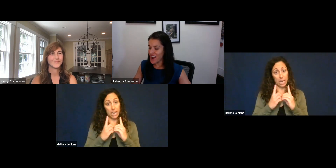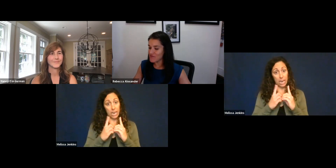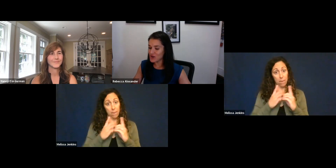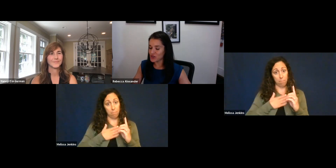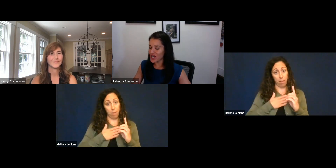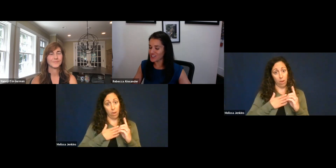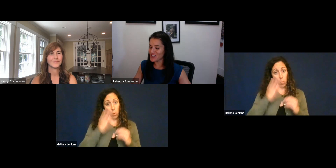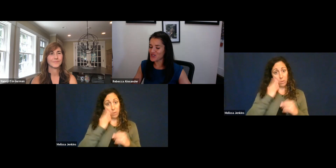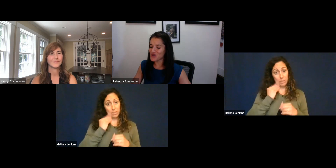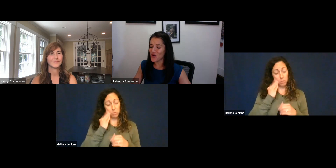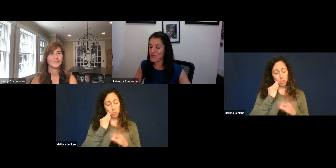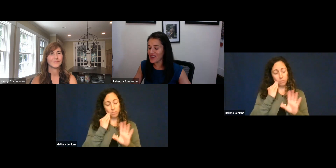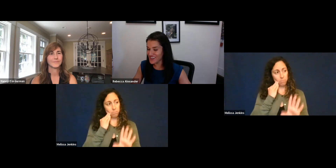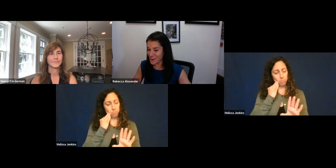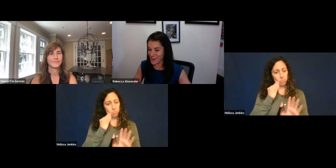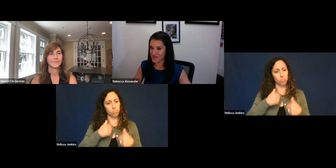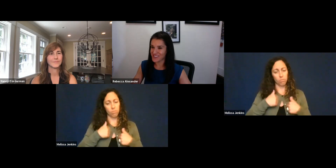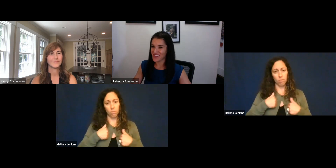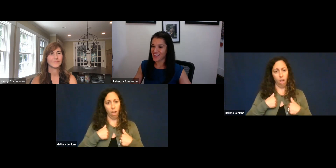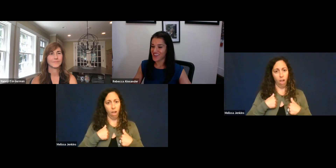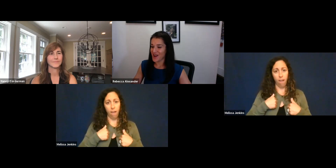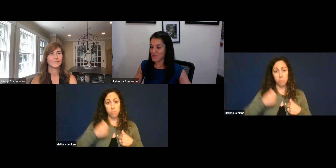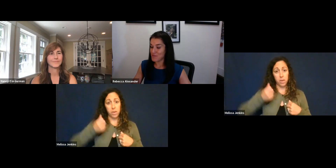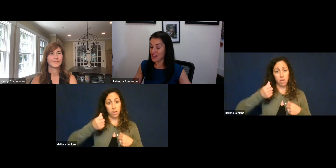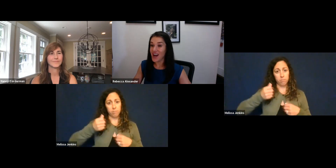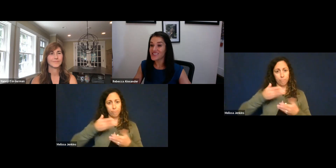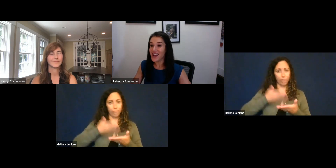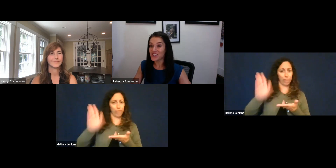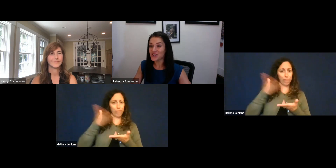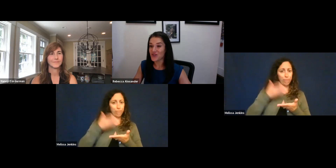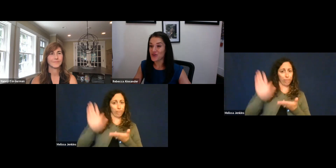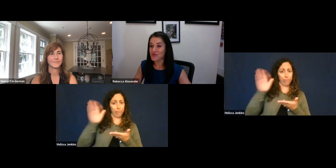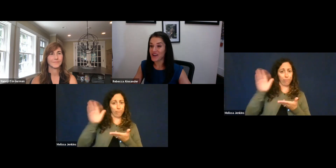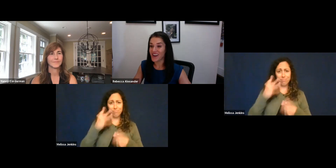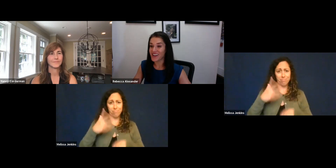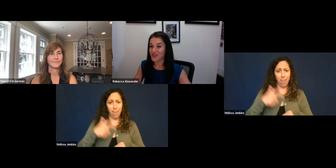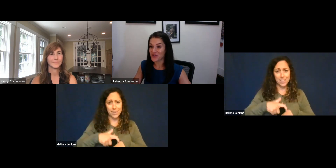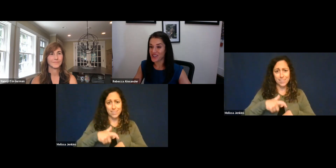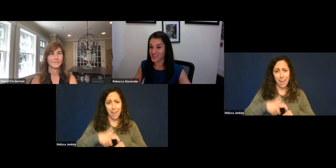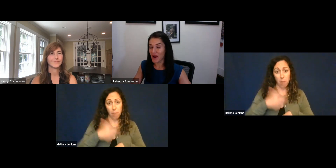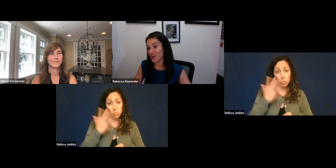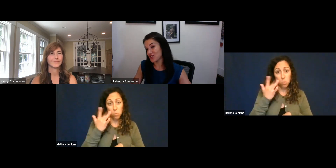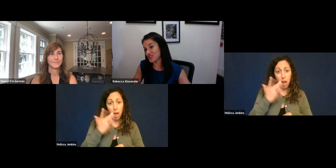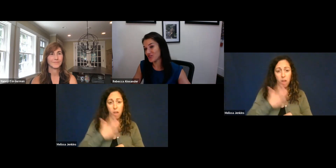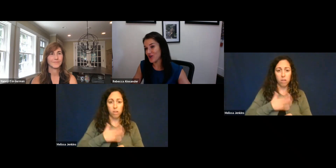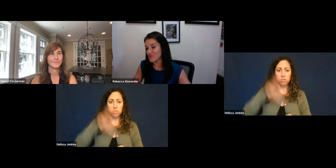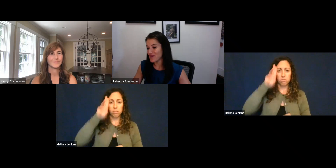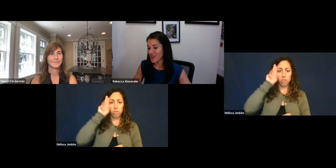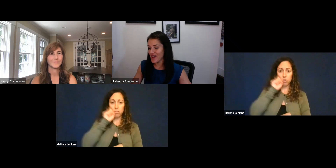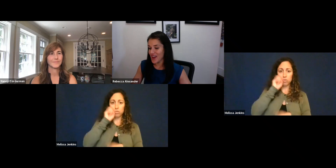I've been rejected so many times because I disclosed my diagnosis, my Usher syndrome.